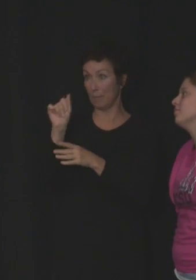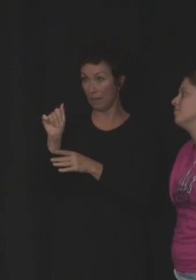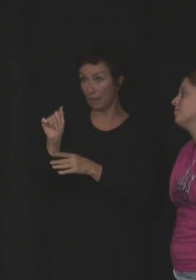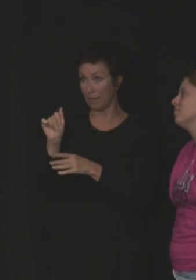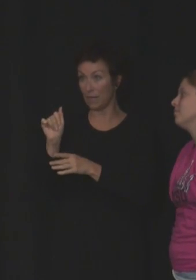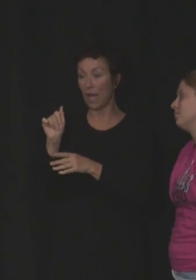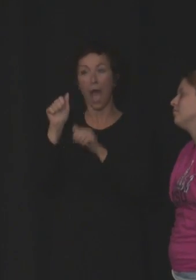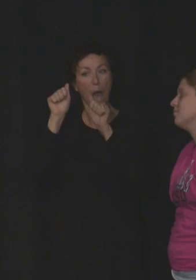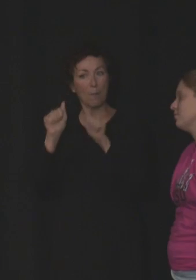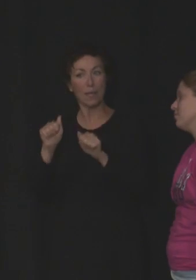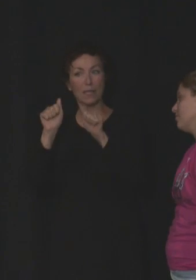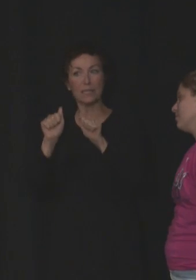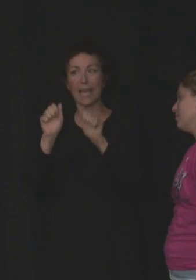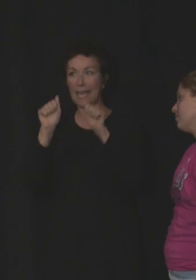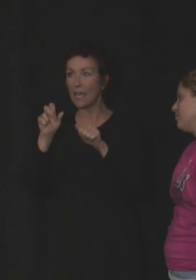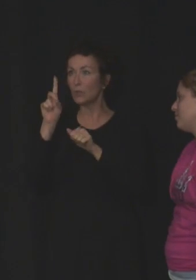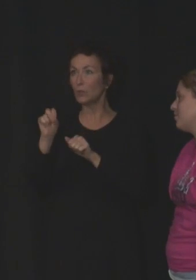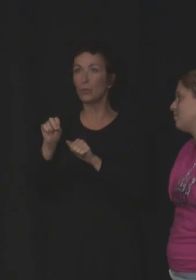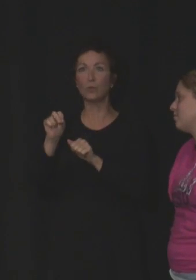and the abilities of people who are disabled.